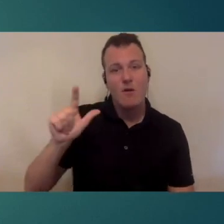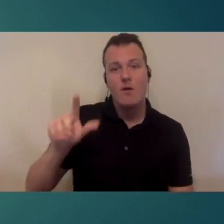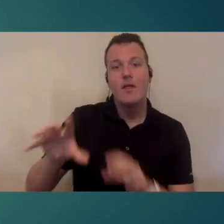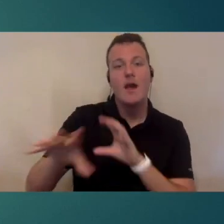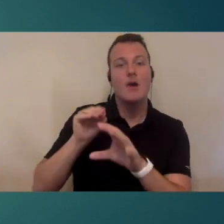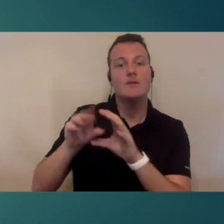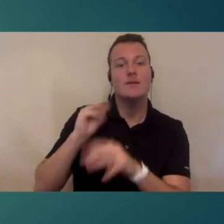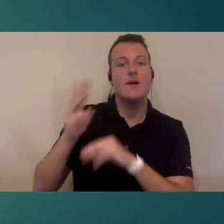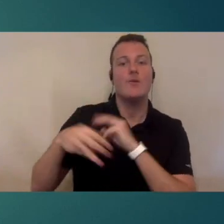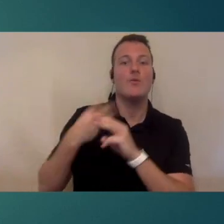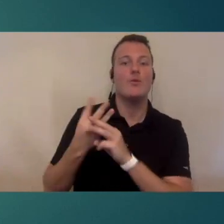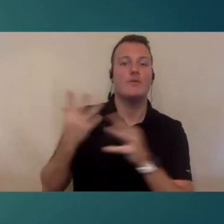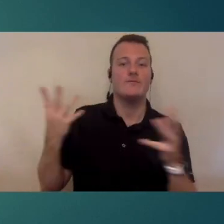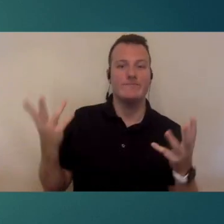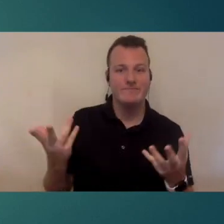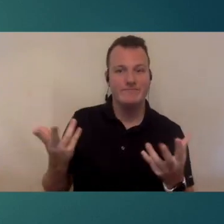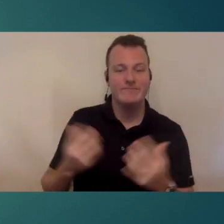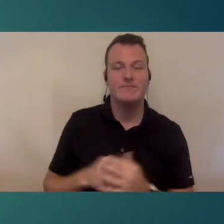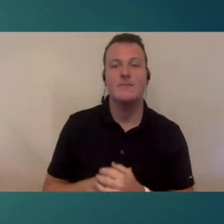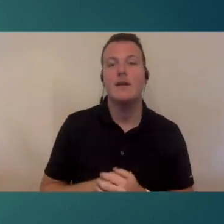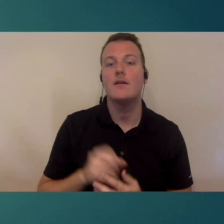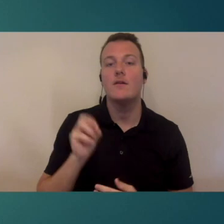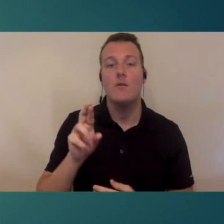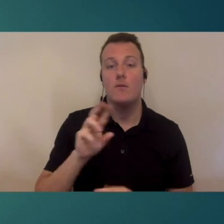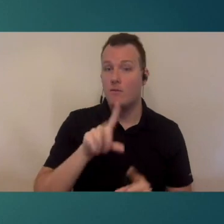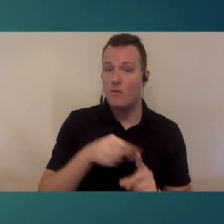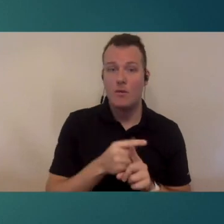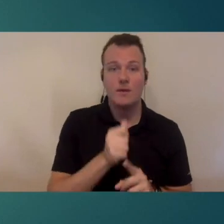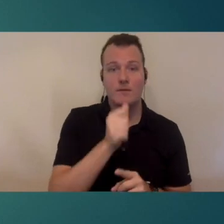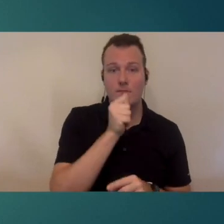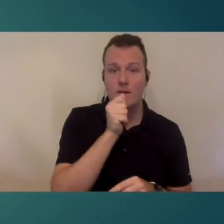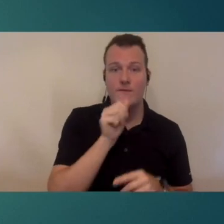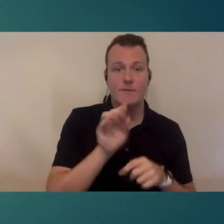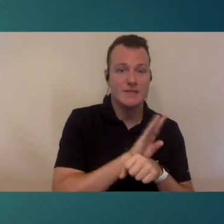the outside world. Or if you only have private practice private practice